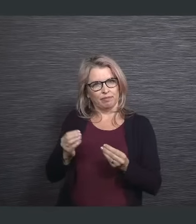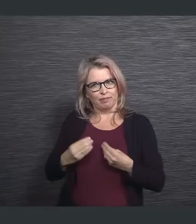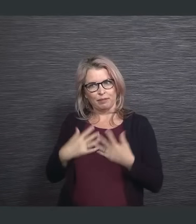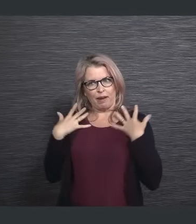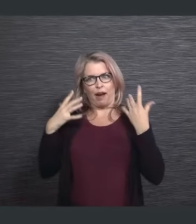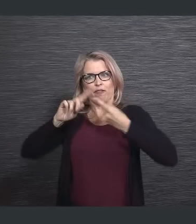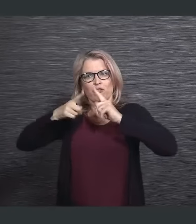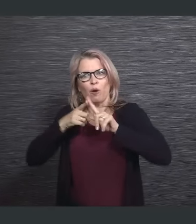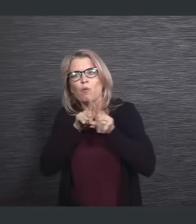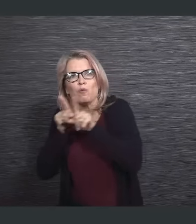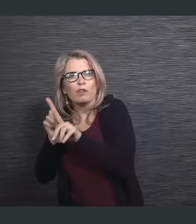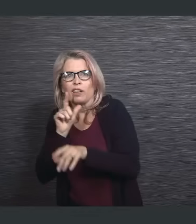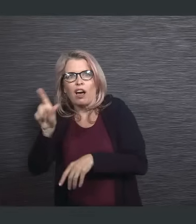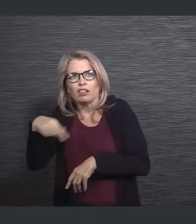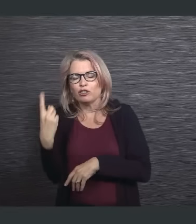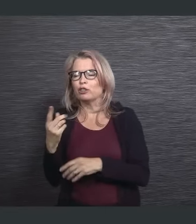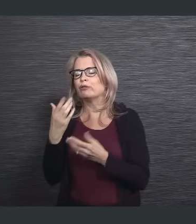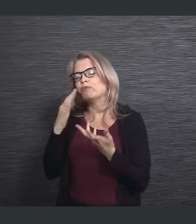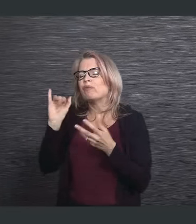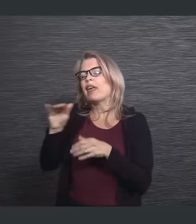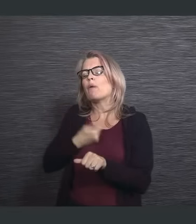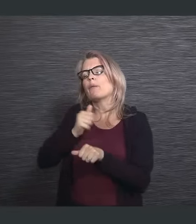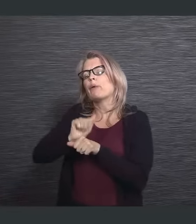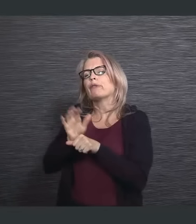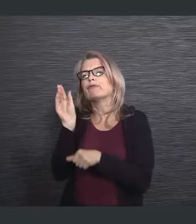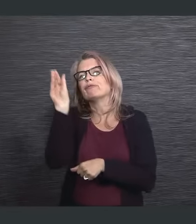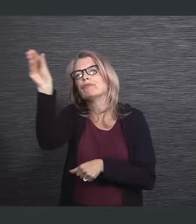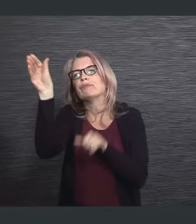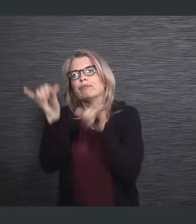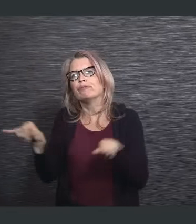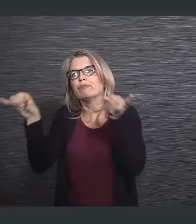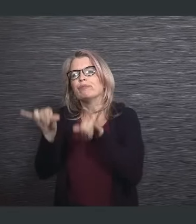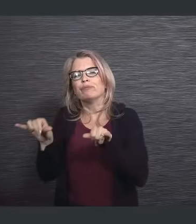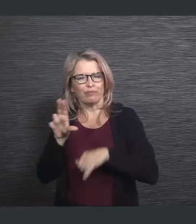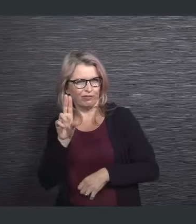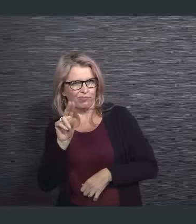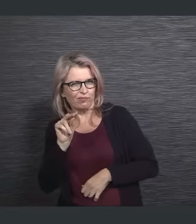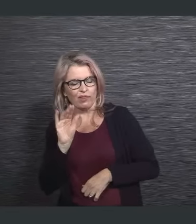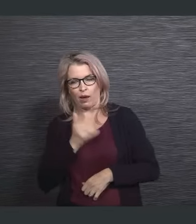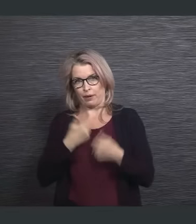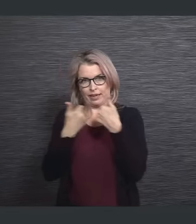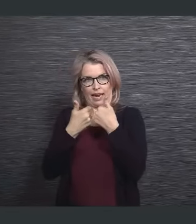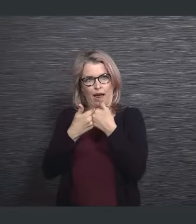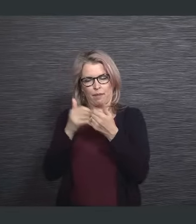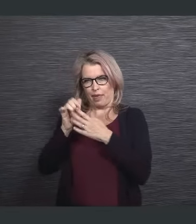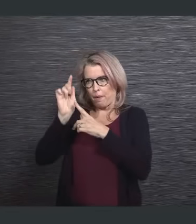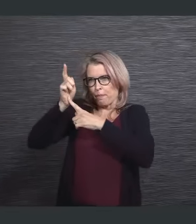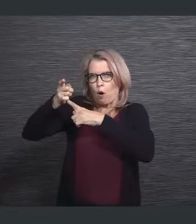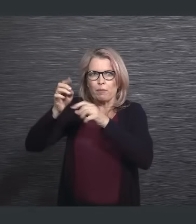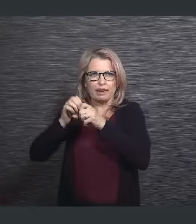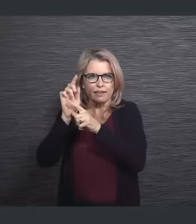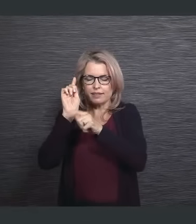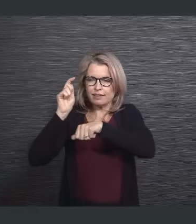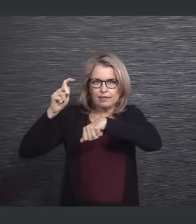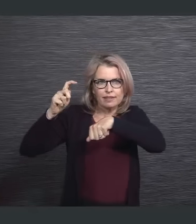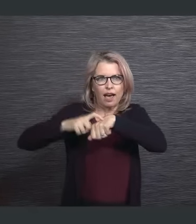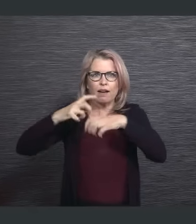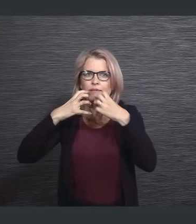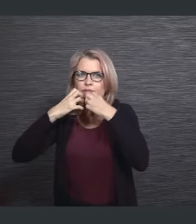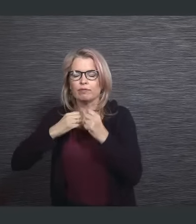that you just put on a shelf, and it stays the same. A game is a moment in time that is constantly evolving.